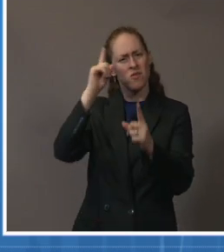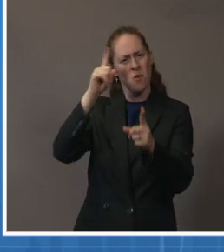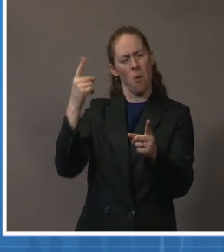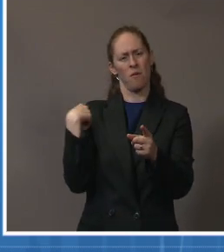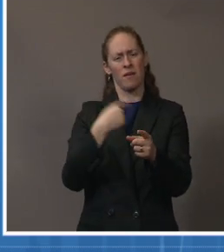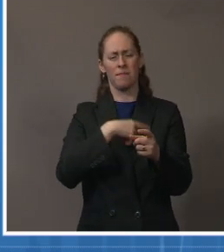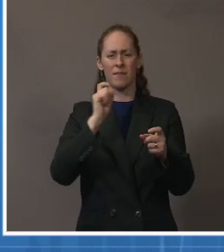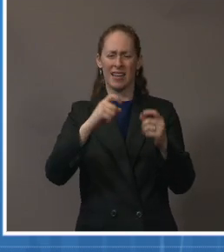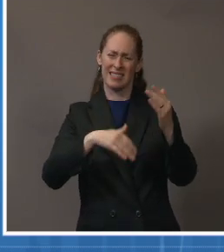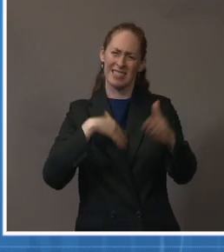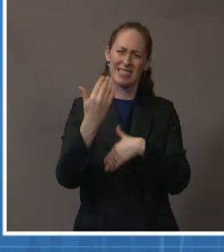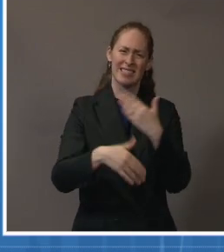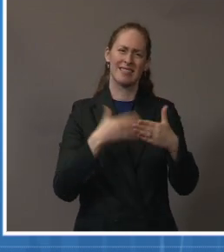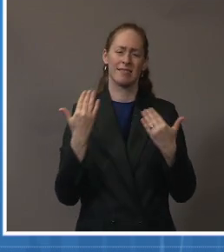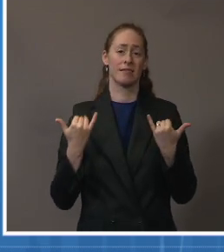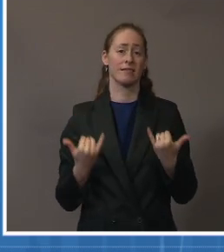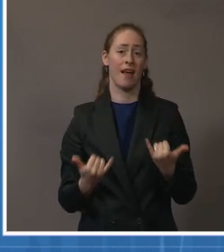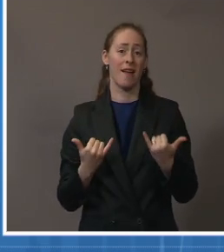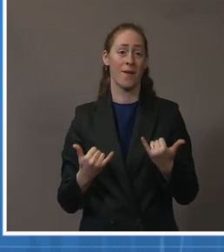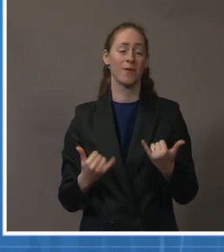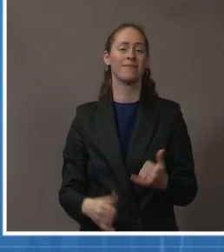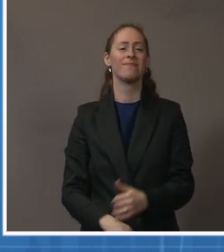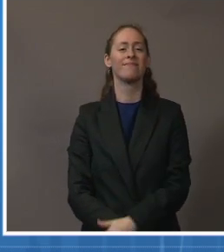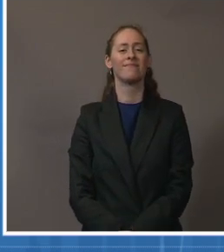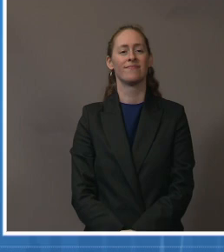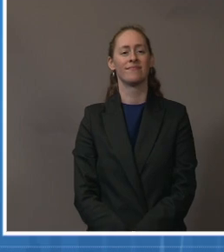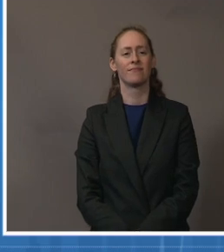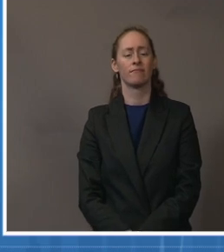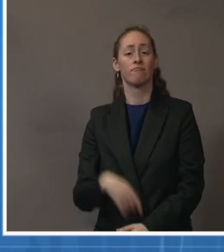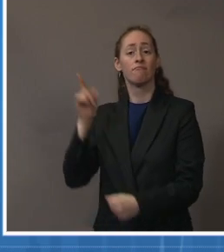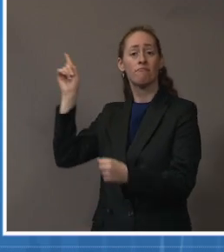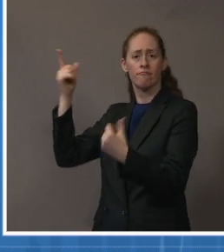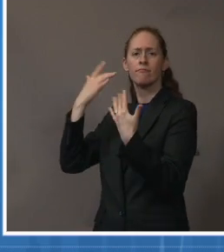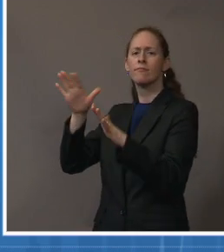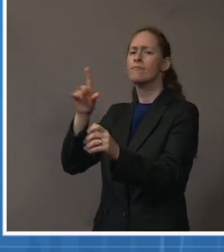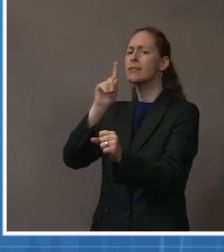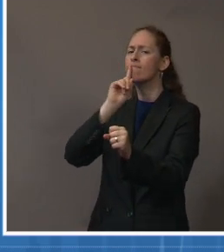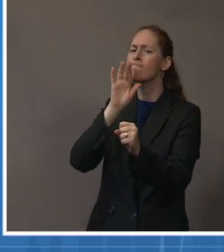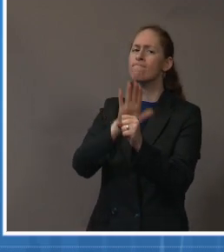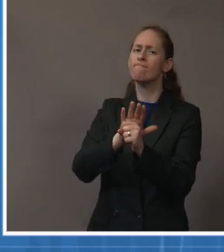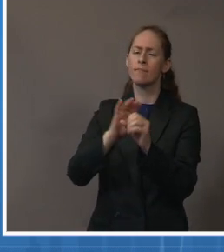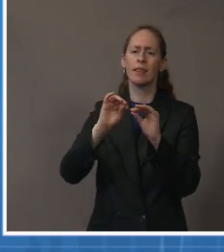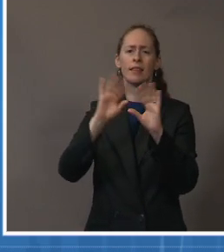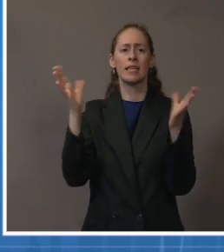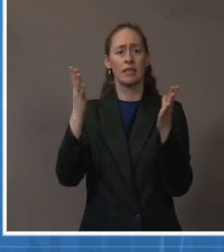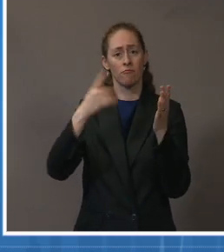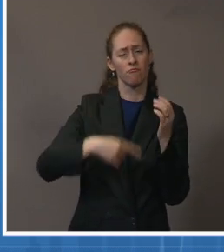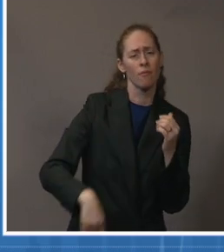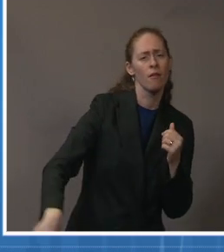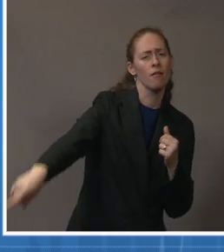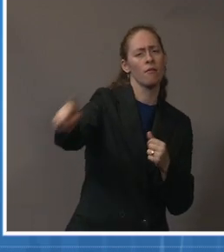The President has committed that the U.S. will be an arsenal for vaccines, and our work on vaccine supply